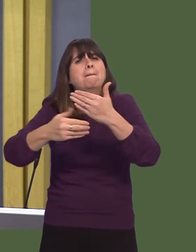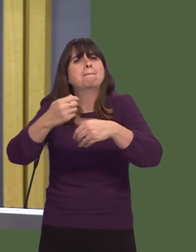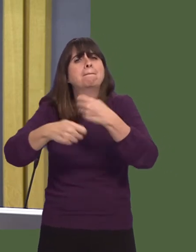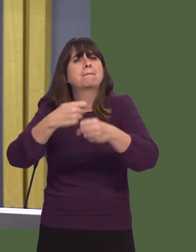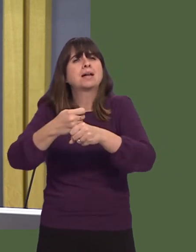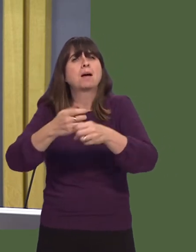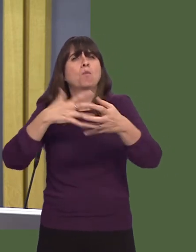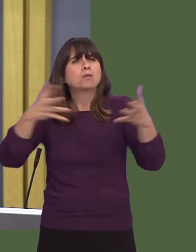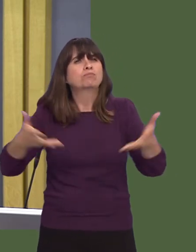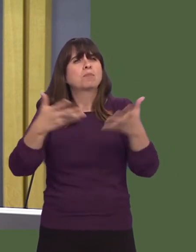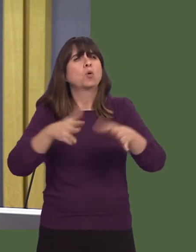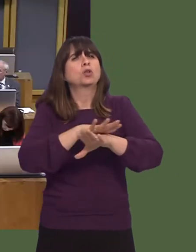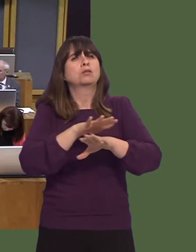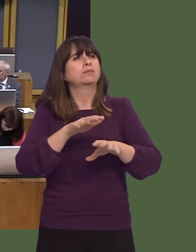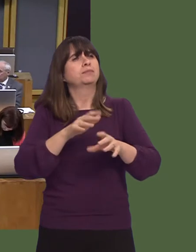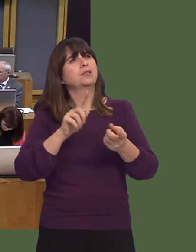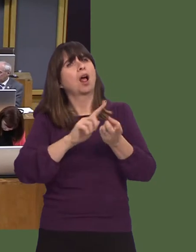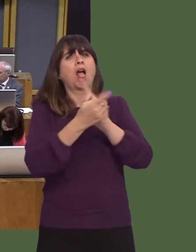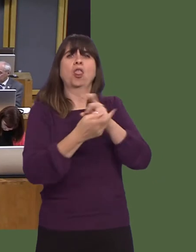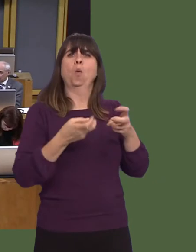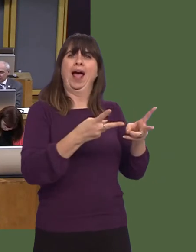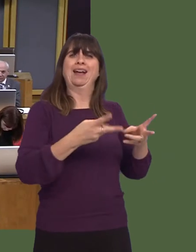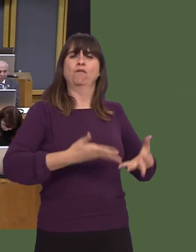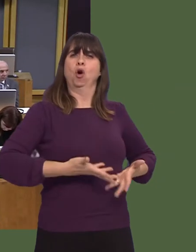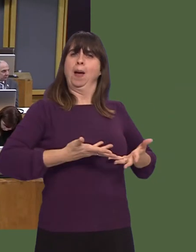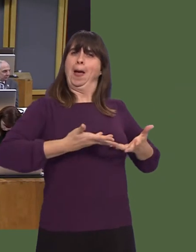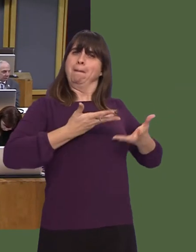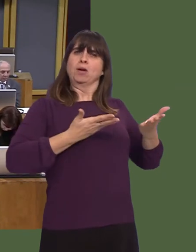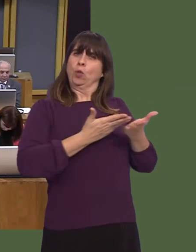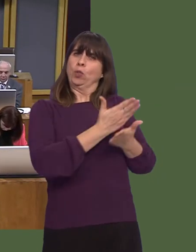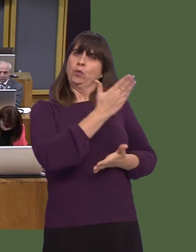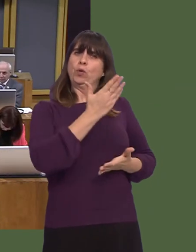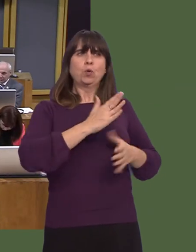Carwyn Jones AM: Can I thank the Member for the question? I can say that I do understand